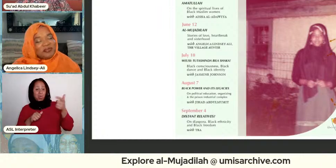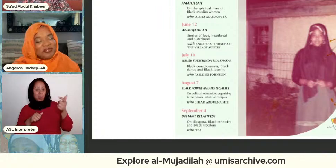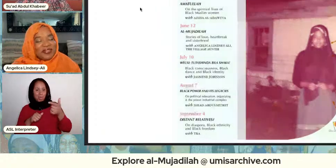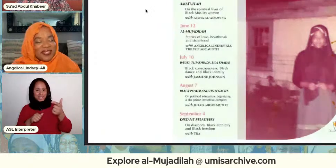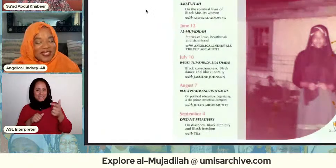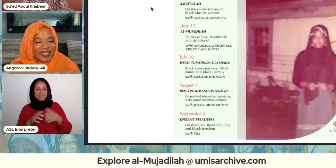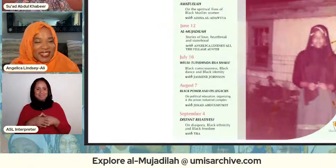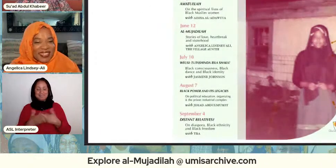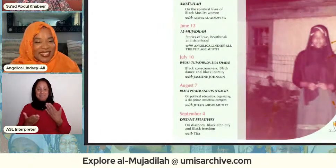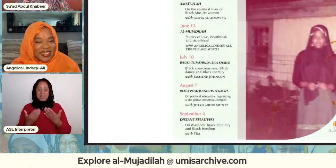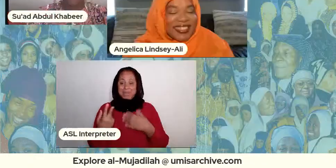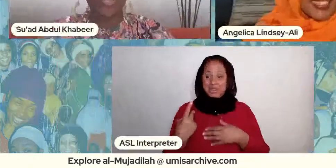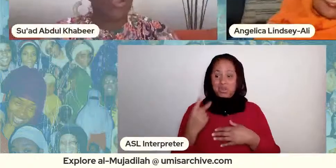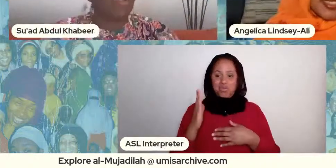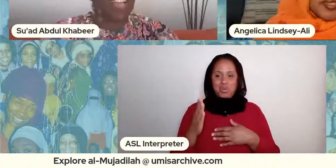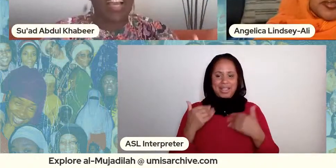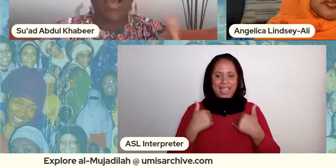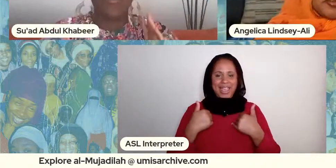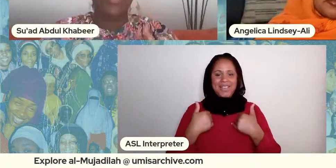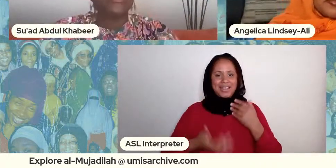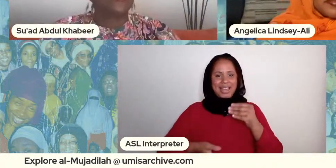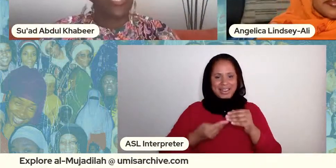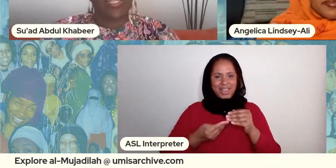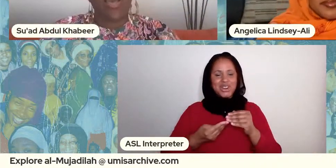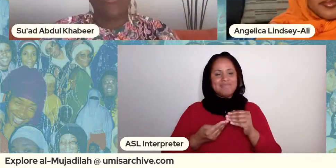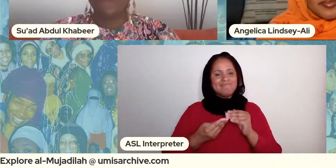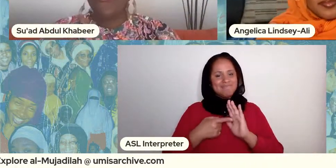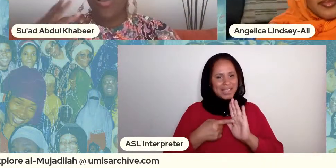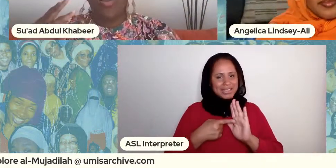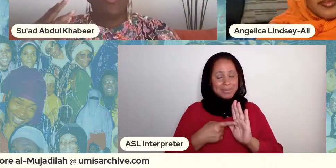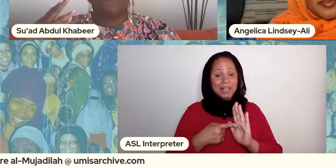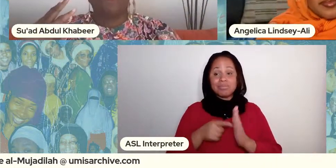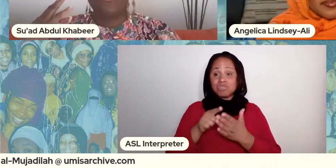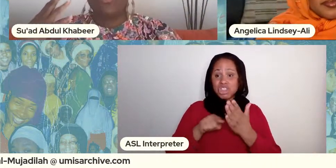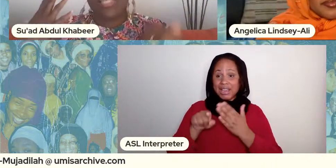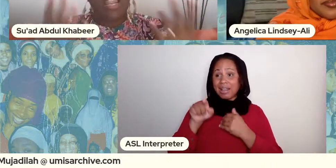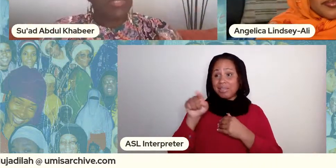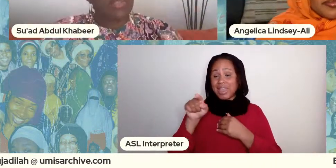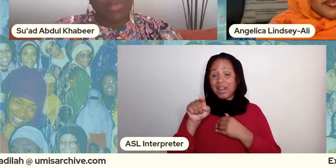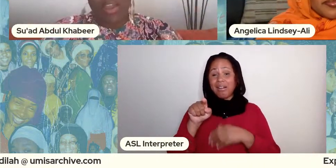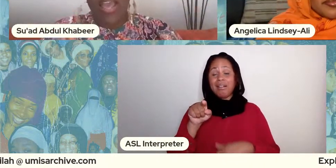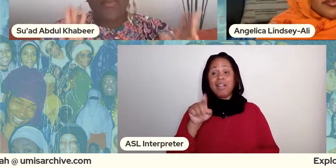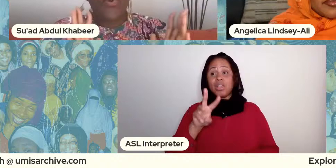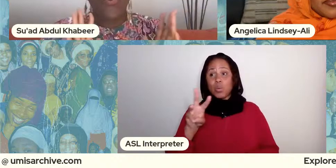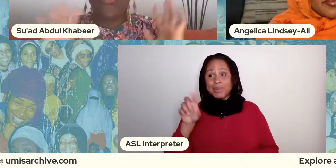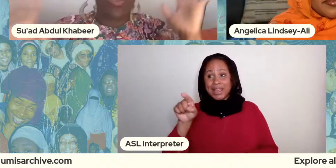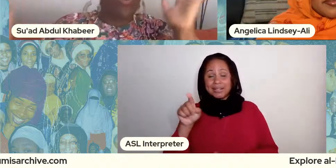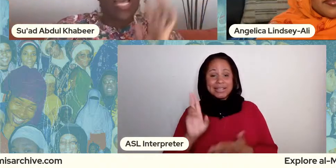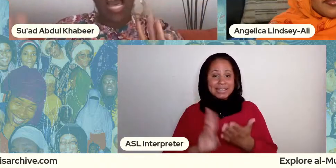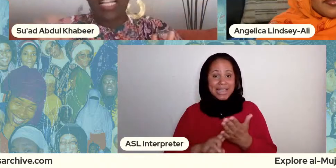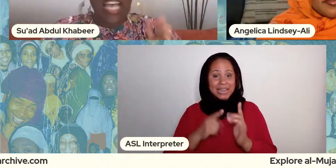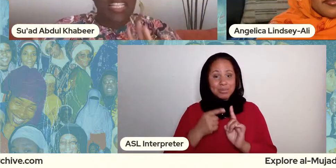definitely check it out archive.com check it out um sign up to subscribe we're working on a contact